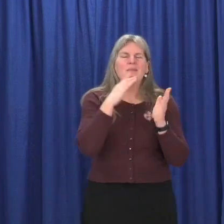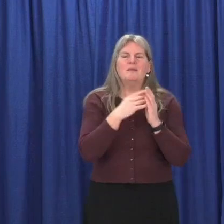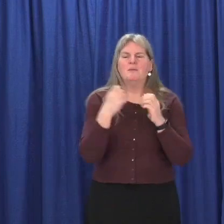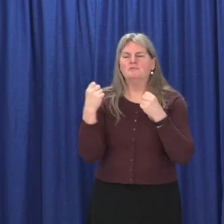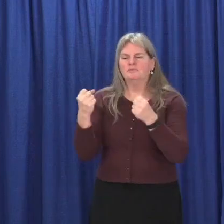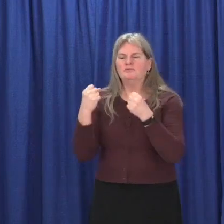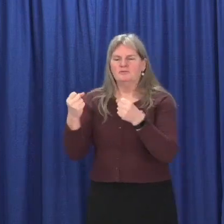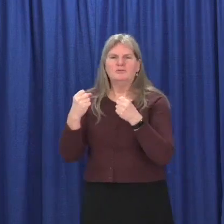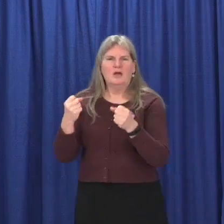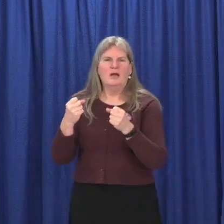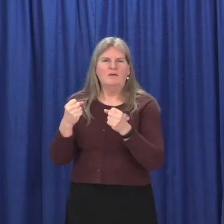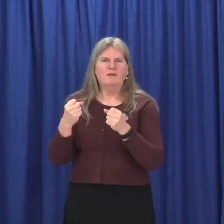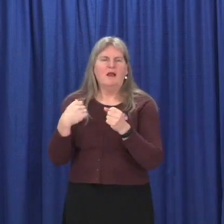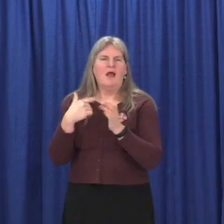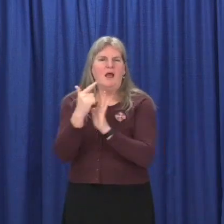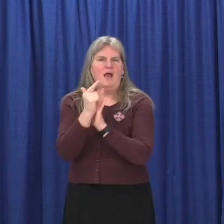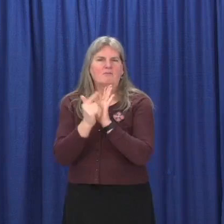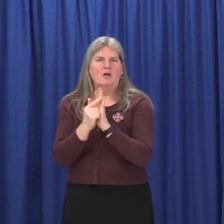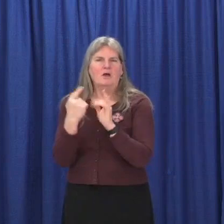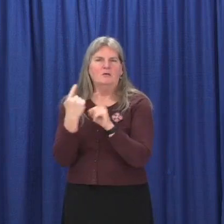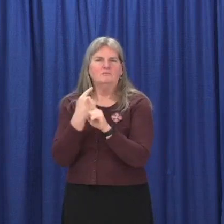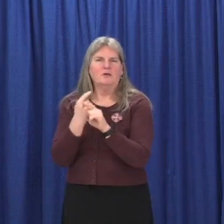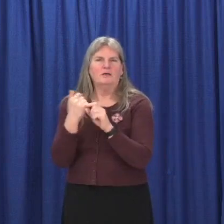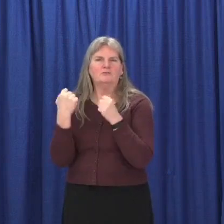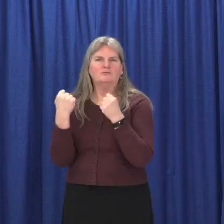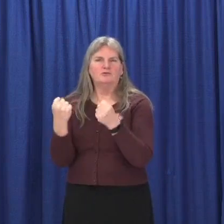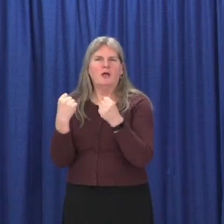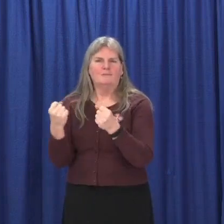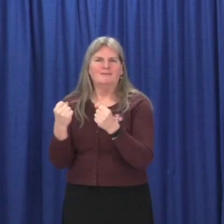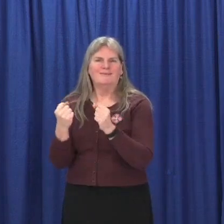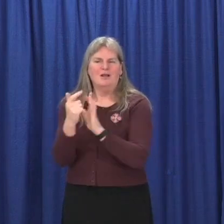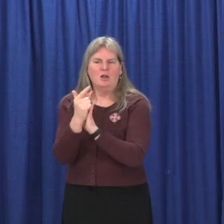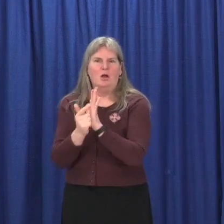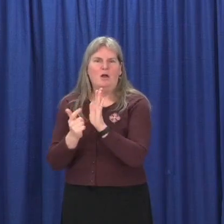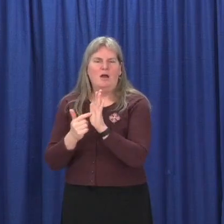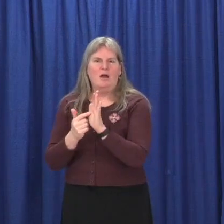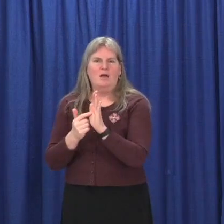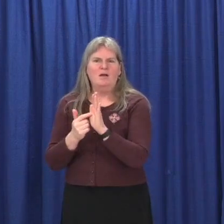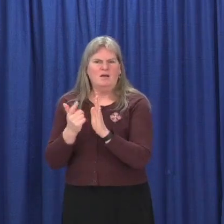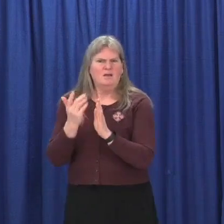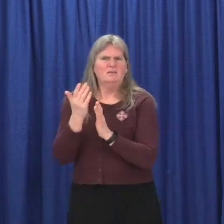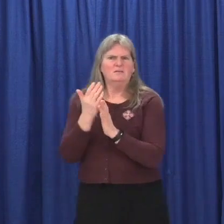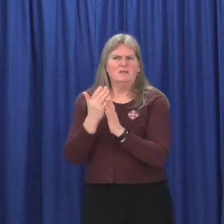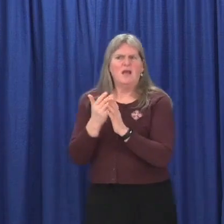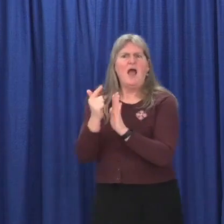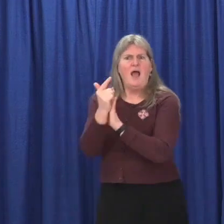certain ways that we drive, and there is more that people do that is not within the law,